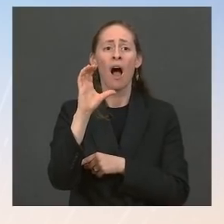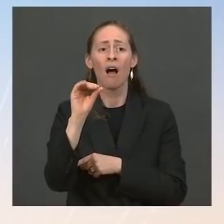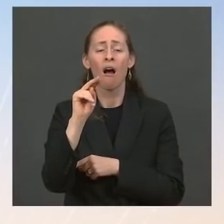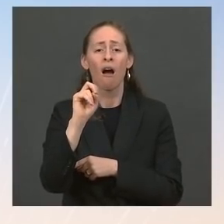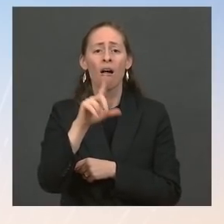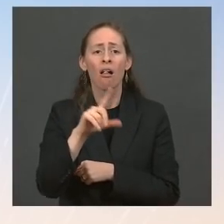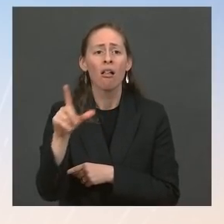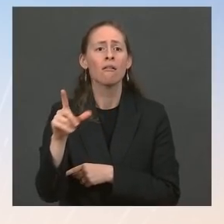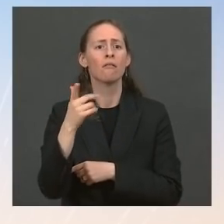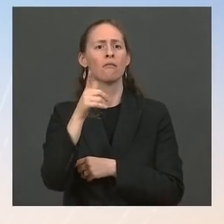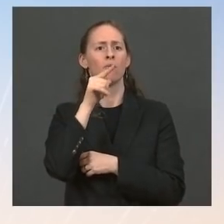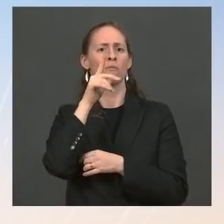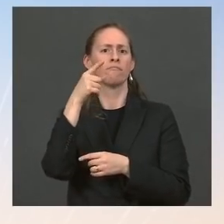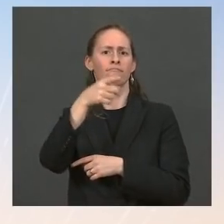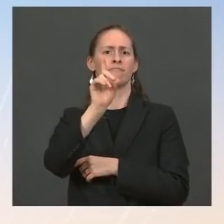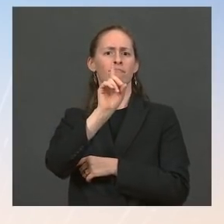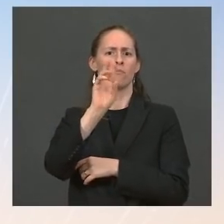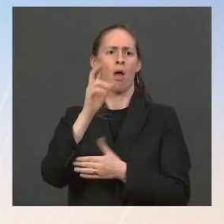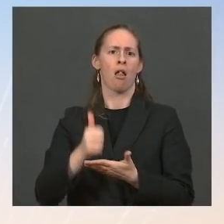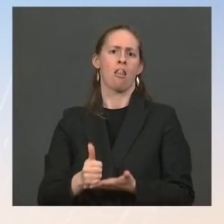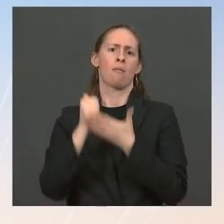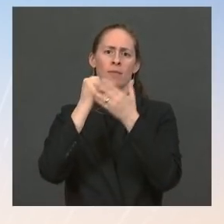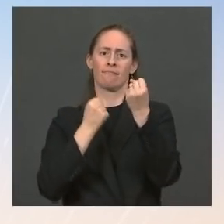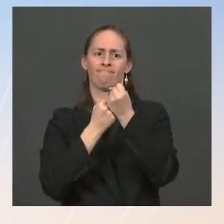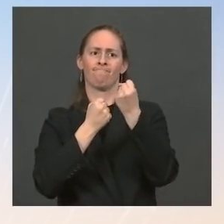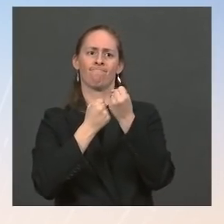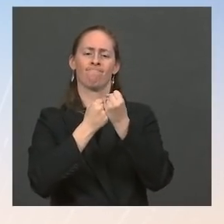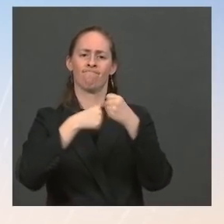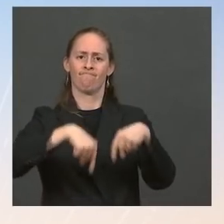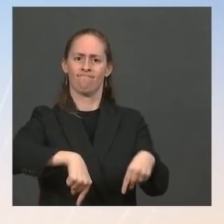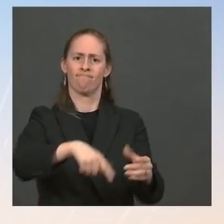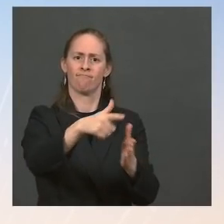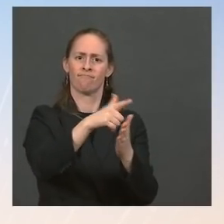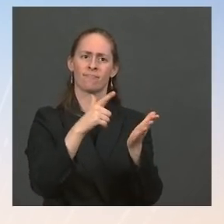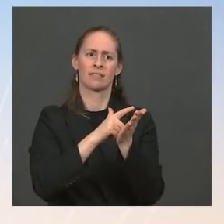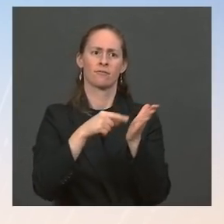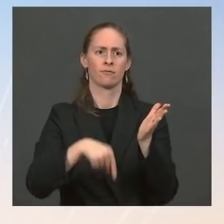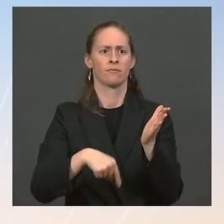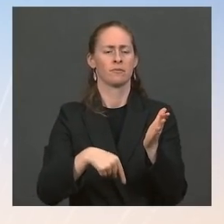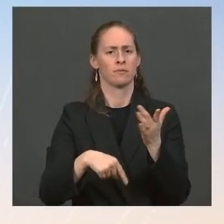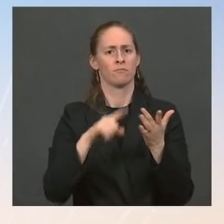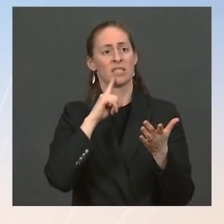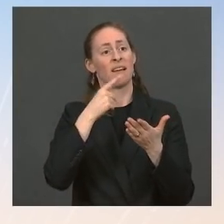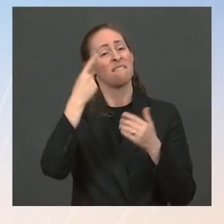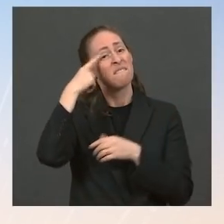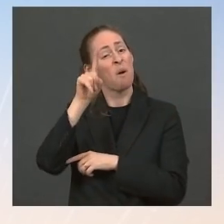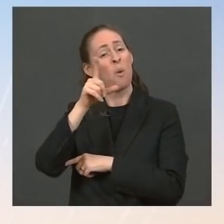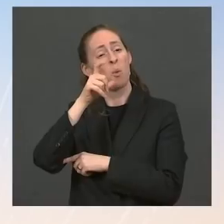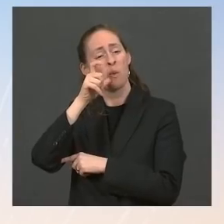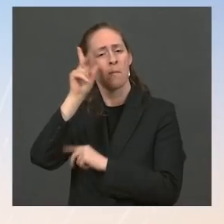both houses who supported this legislation because they think it's the right thing for the American people and the right thing for their states.